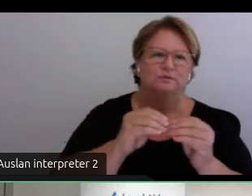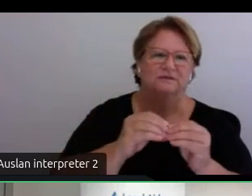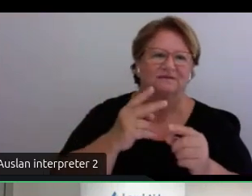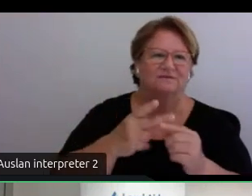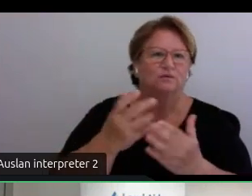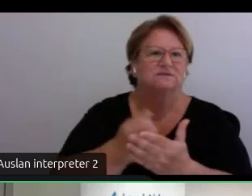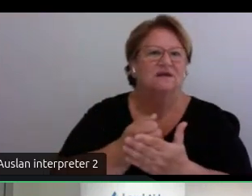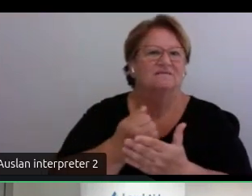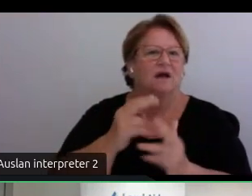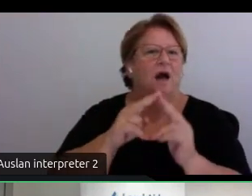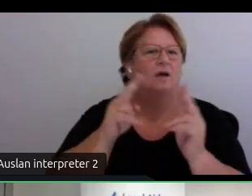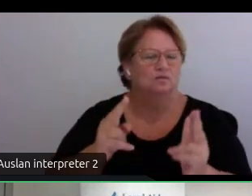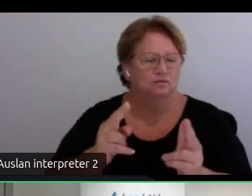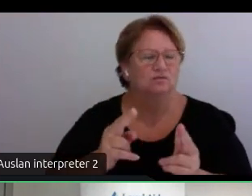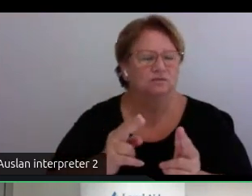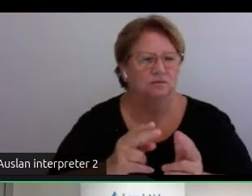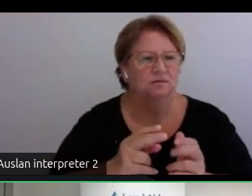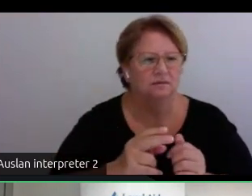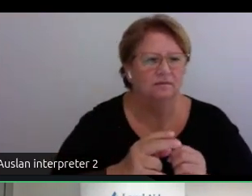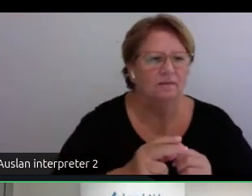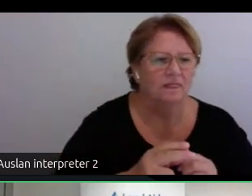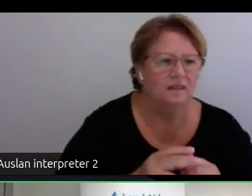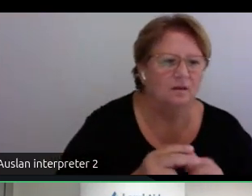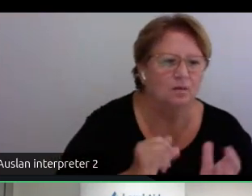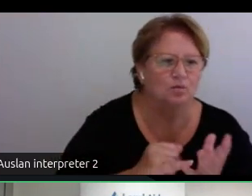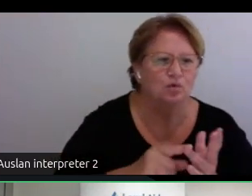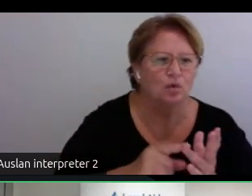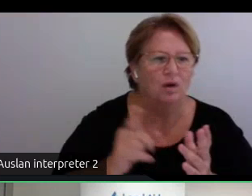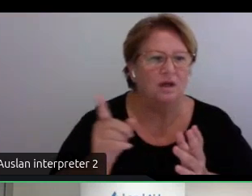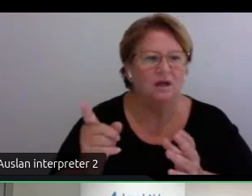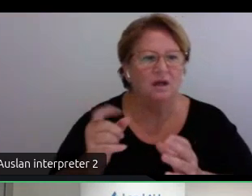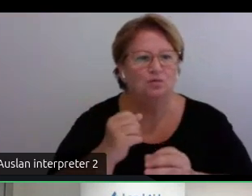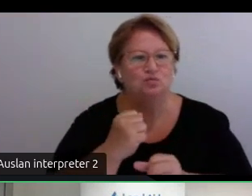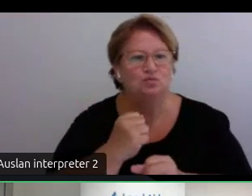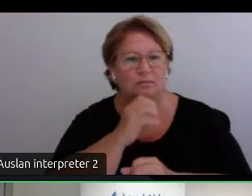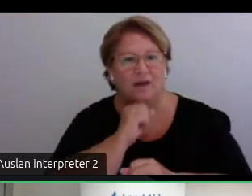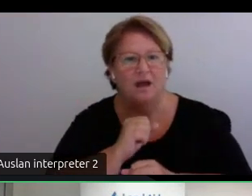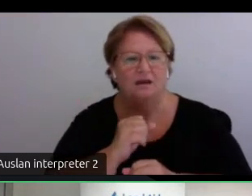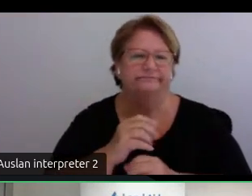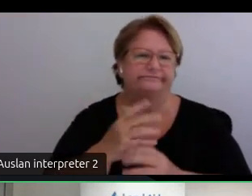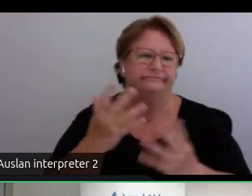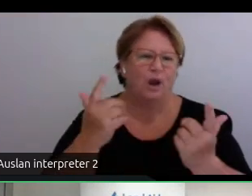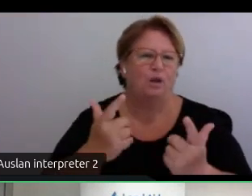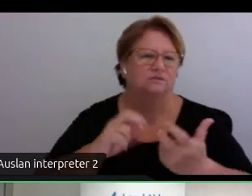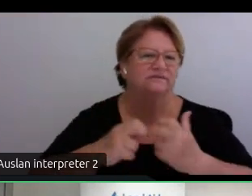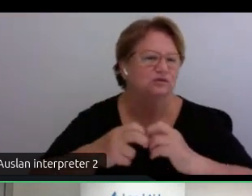to have somewhere safe to live. And so when we saw George, he had all sorts of issues going on after